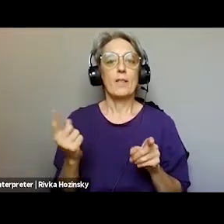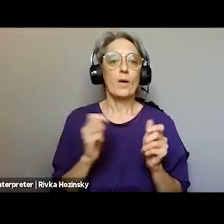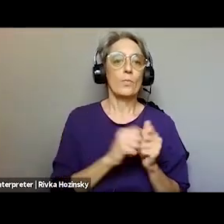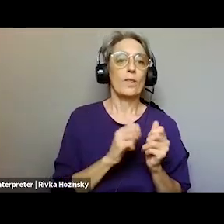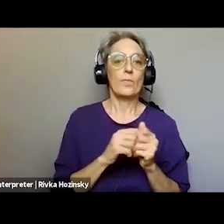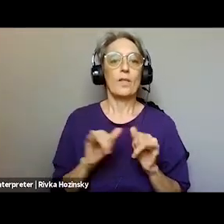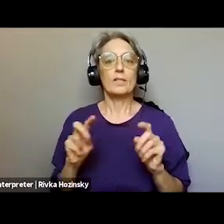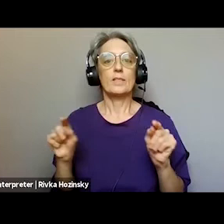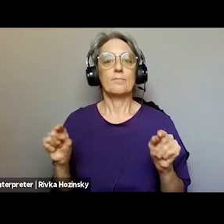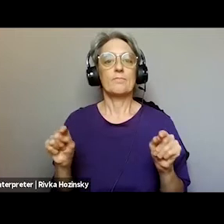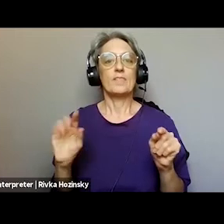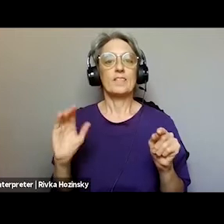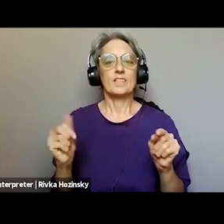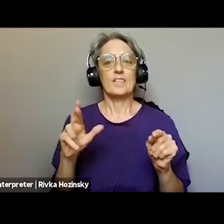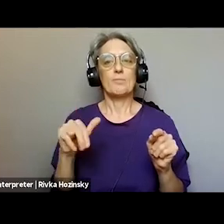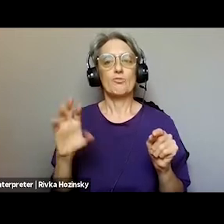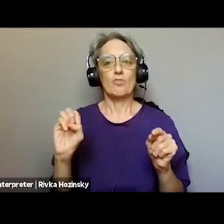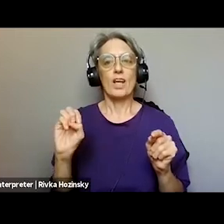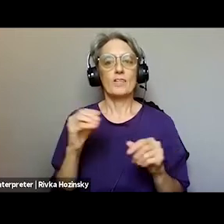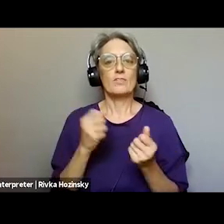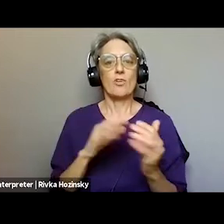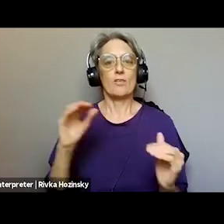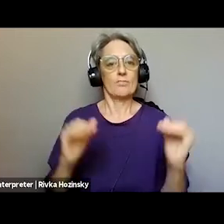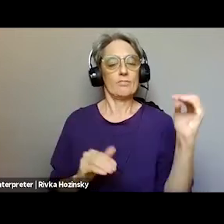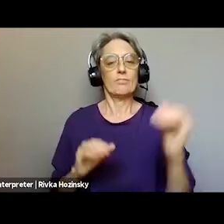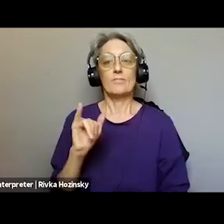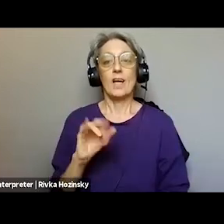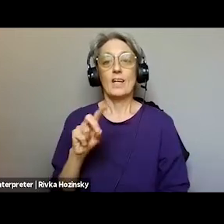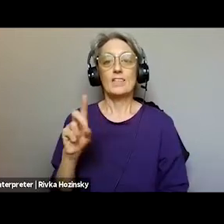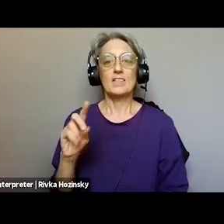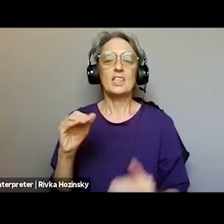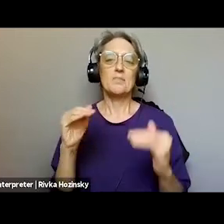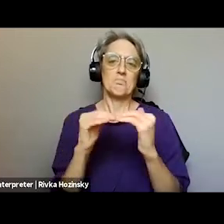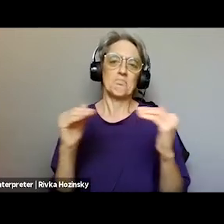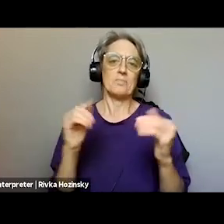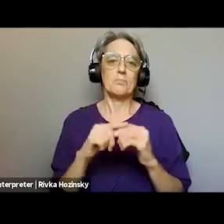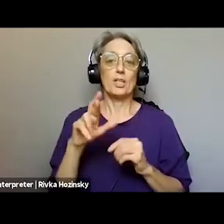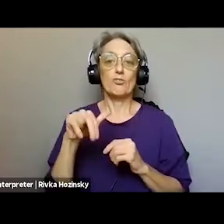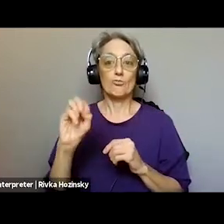is a racial disparity. IDD did not move the needle on the differences in these rates. When